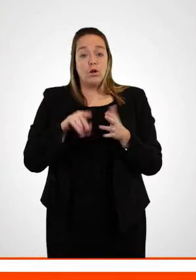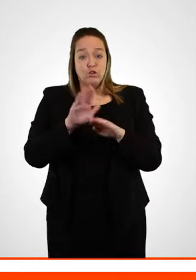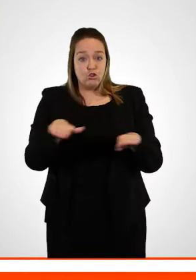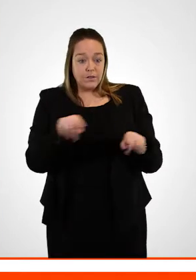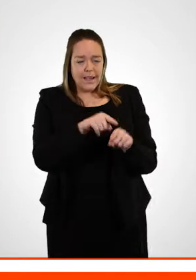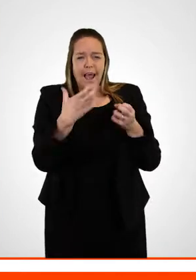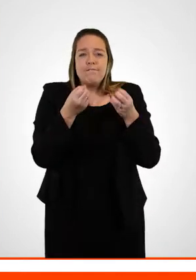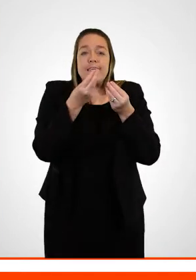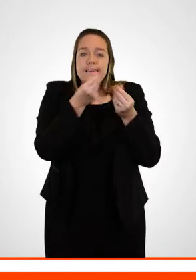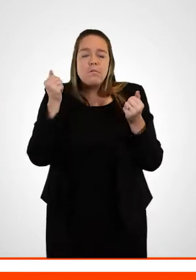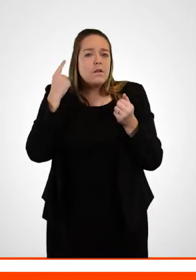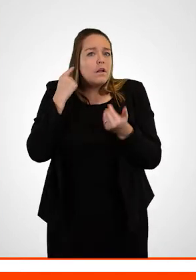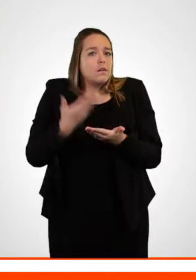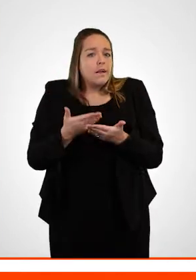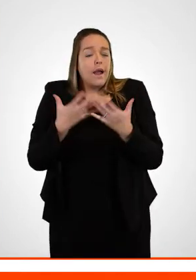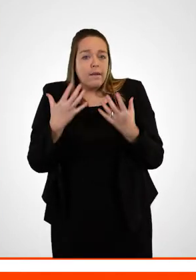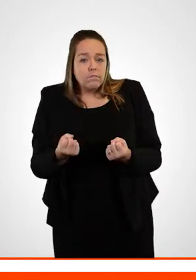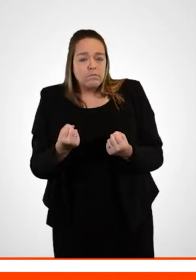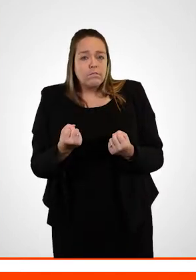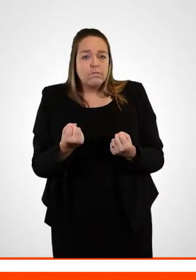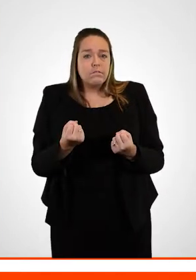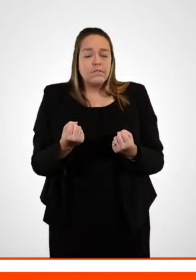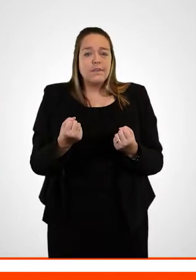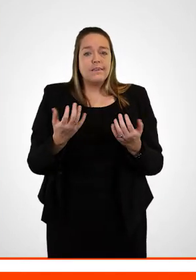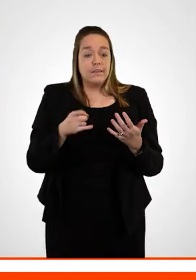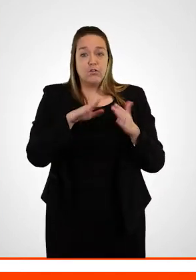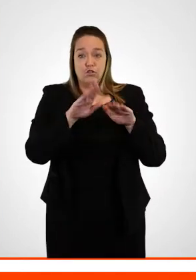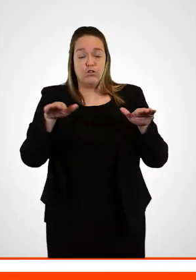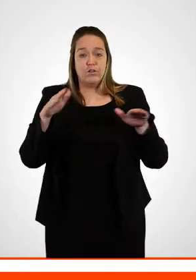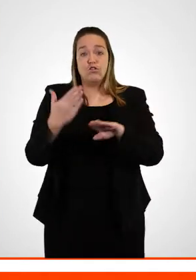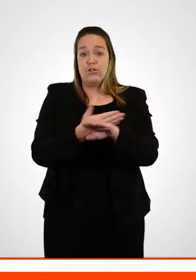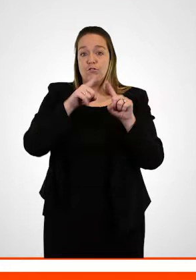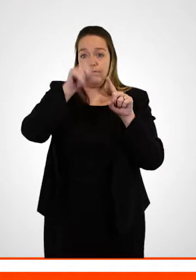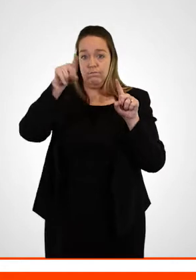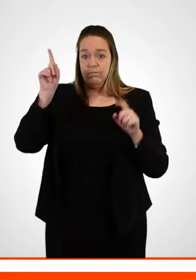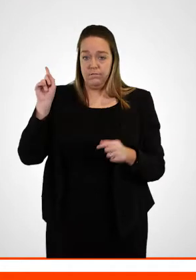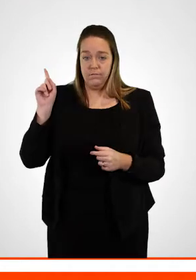who have some residual hearing with a severe hearing loss, so the kids in the graph with the green bars...